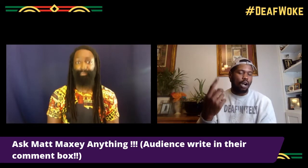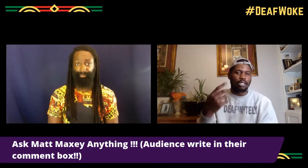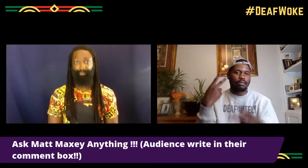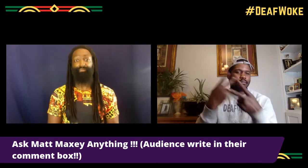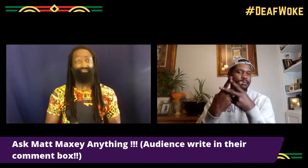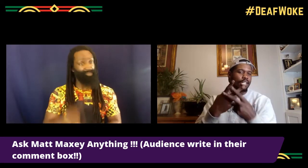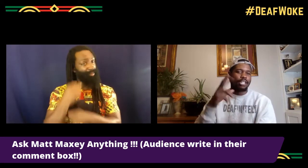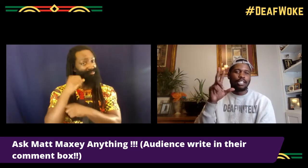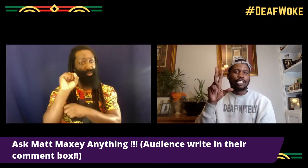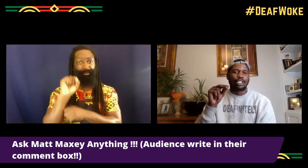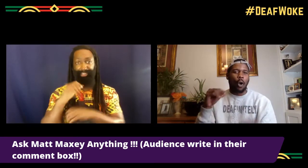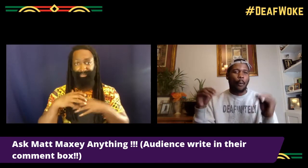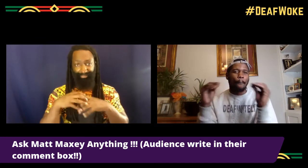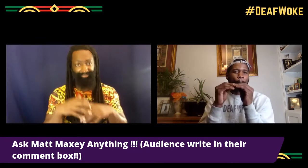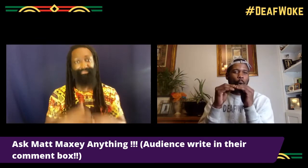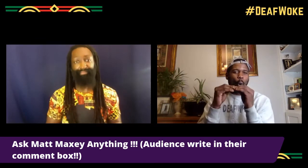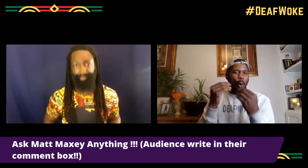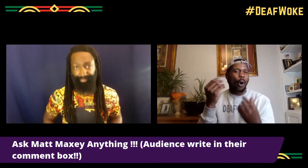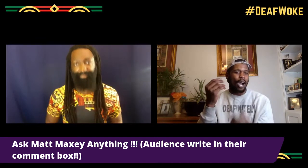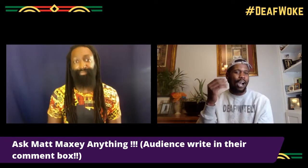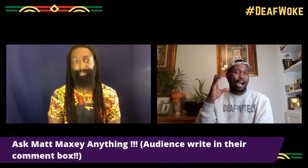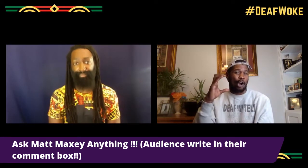But there's something that needs to be created or movement.